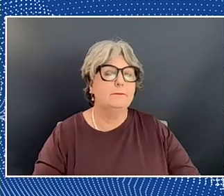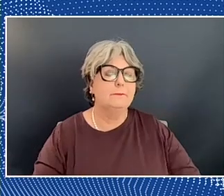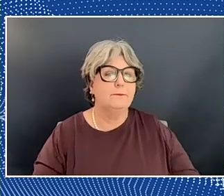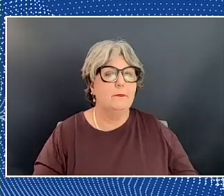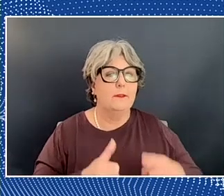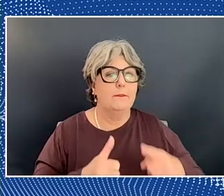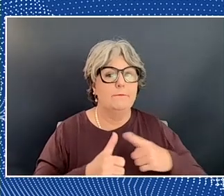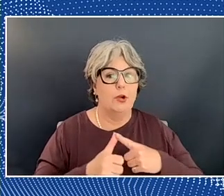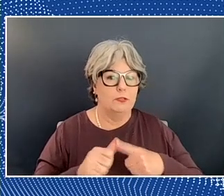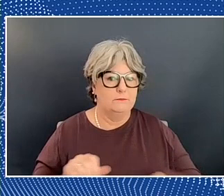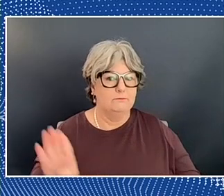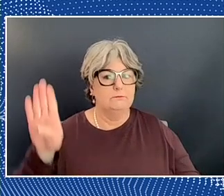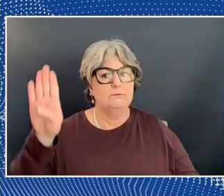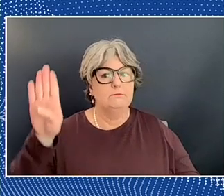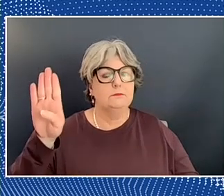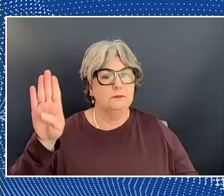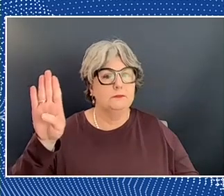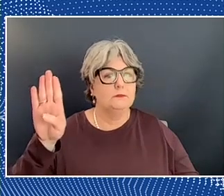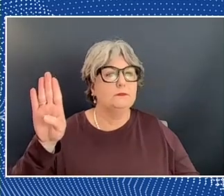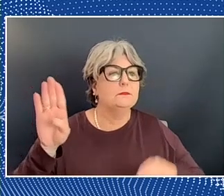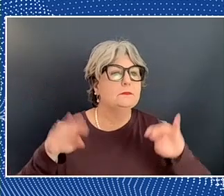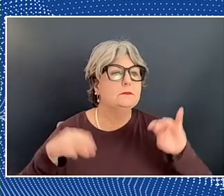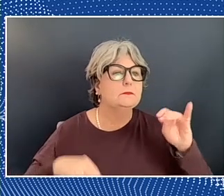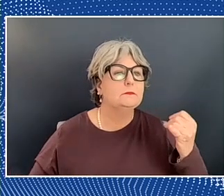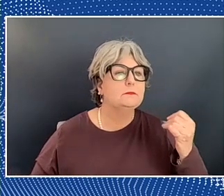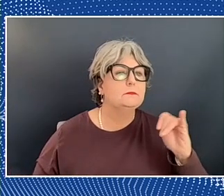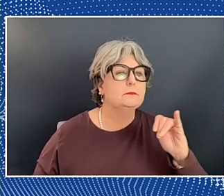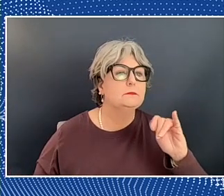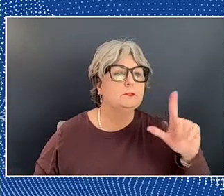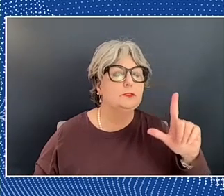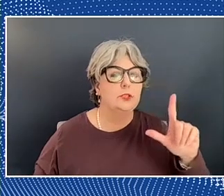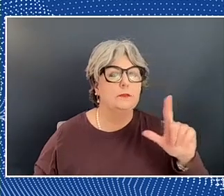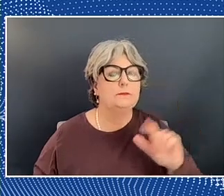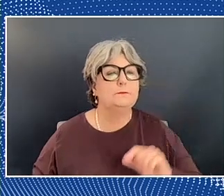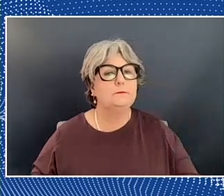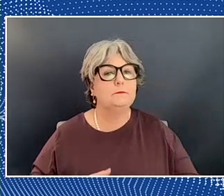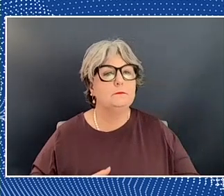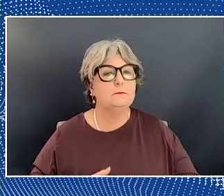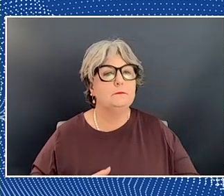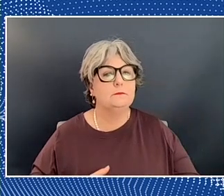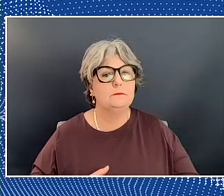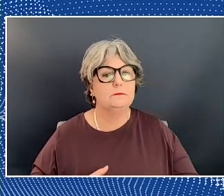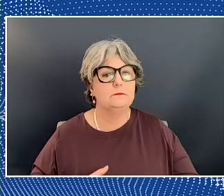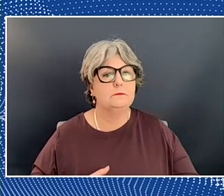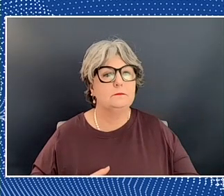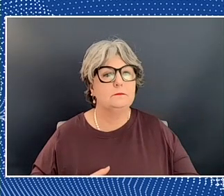raised by Jalil, and then we'll go from there. Sound okay? Okay. Jalil?